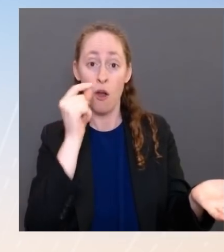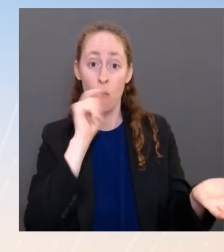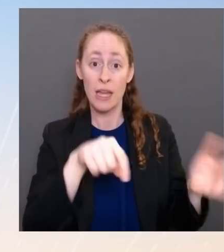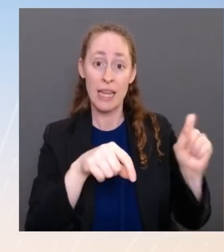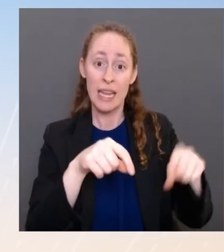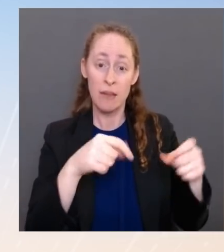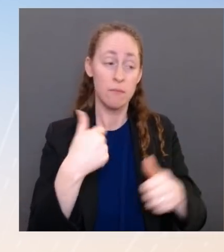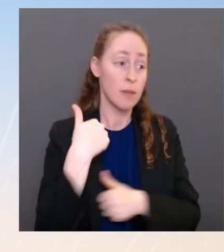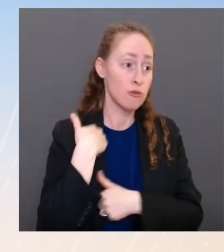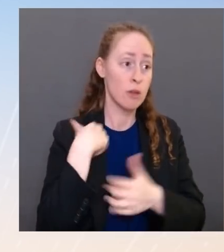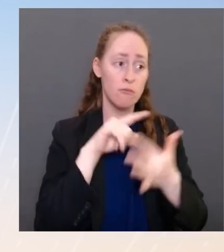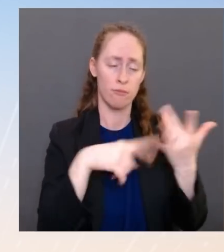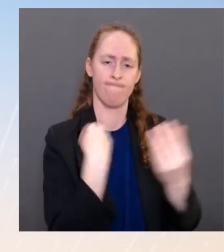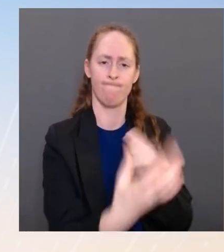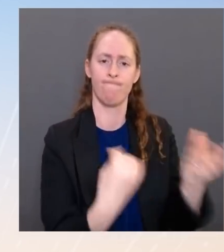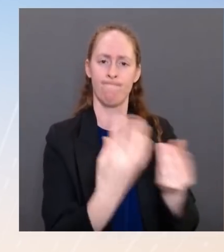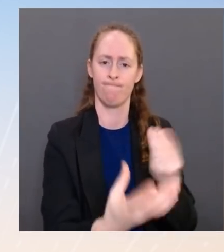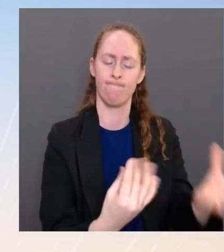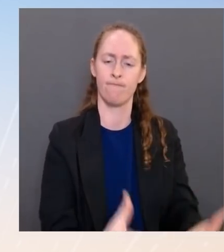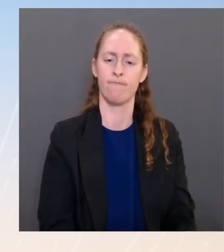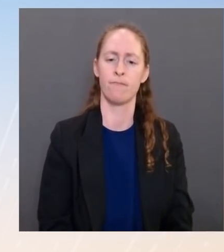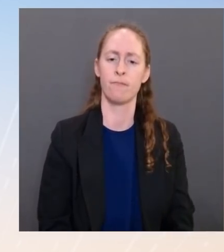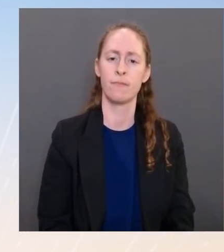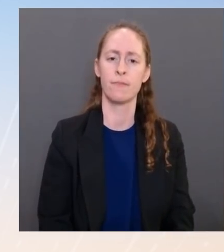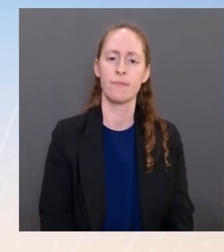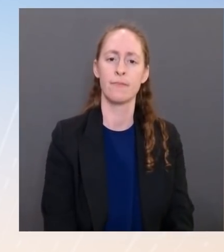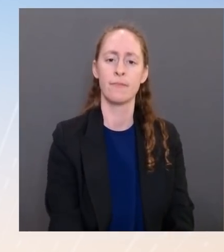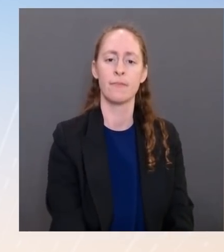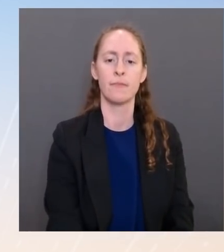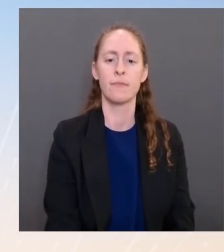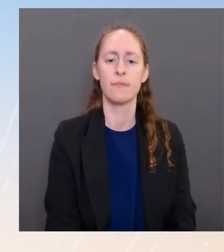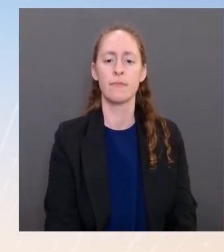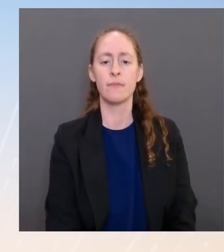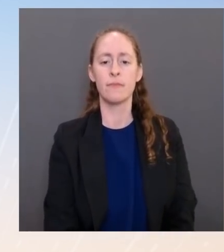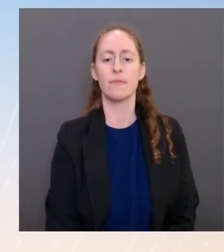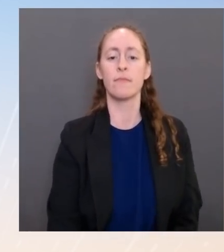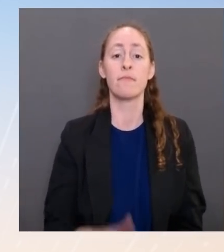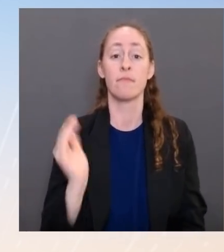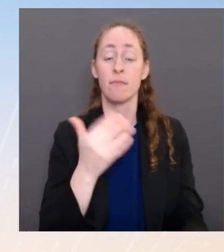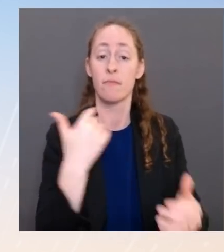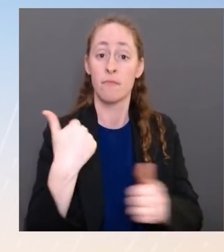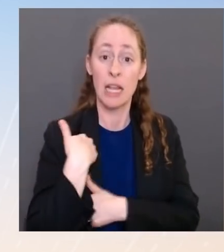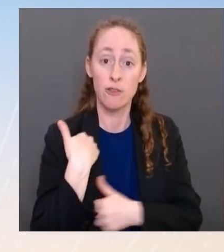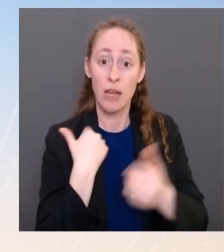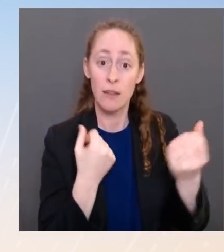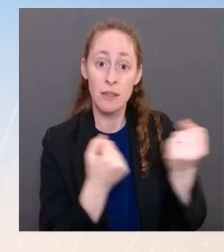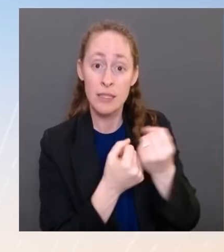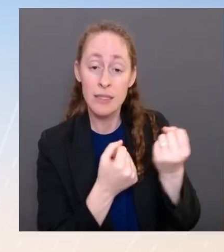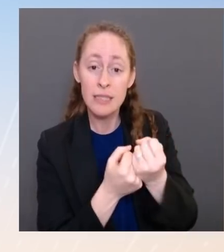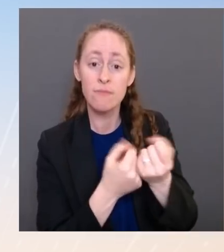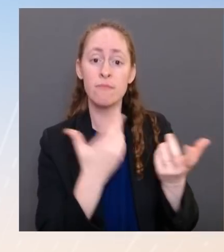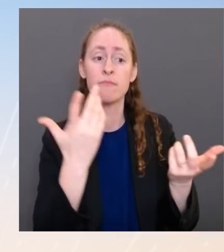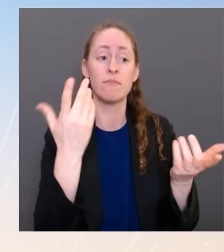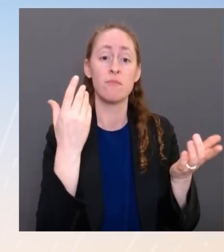but our military assistance, the assistance -- our humanitarian and economic assistance is a -- is a close second. Go ahead. The Press: So, today,